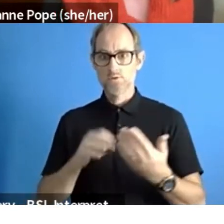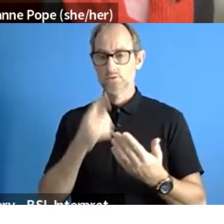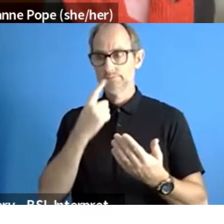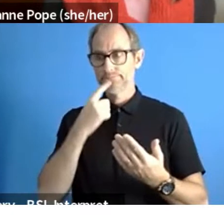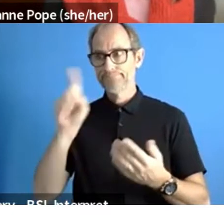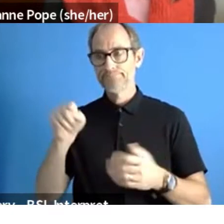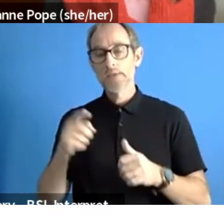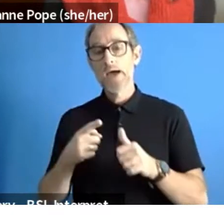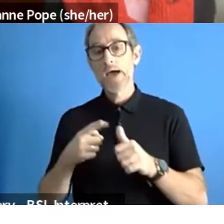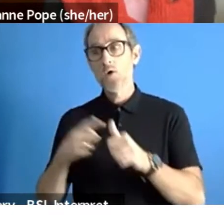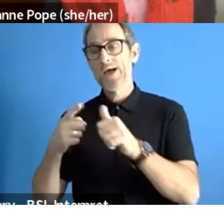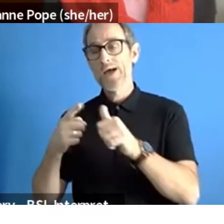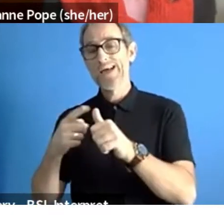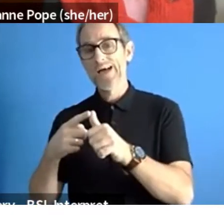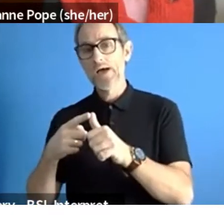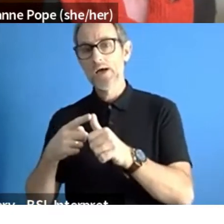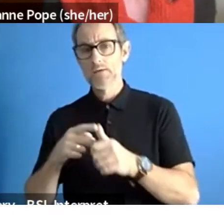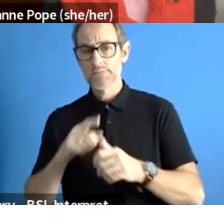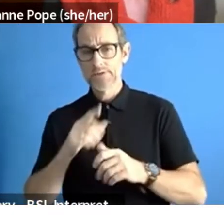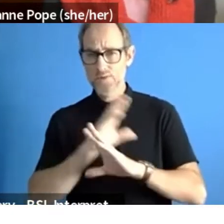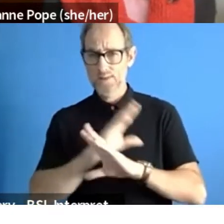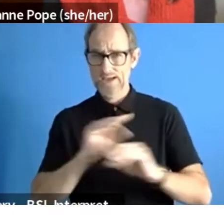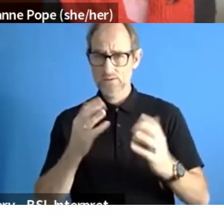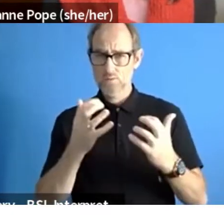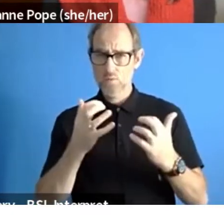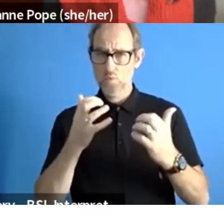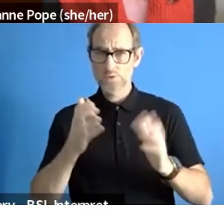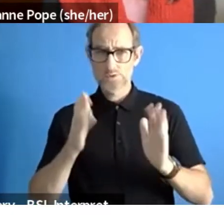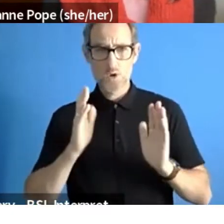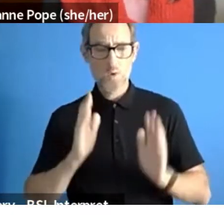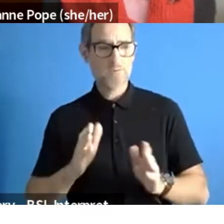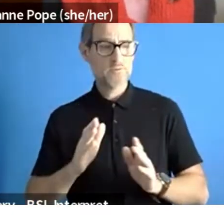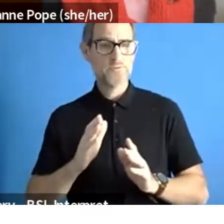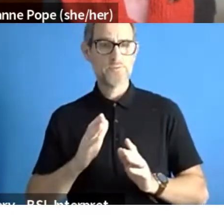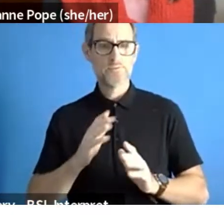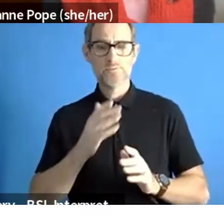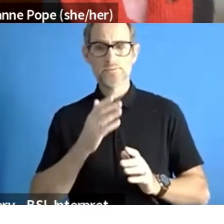perfect straightaway and it might be scary to look at your digital tools